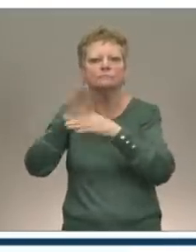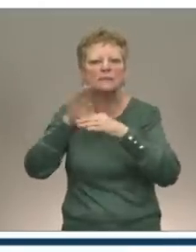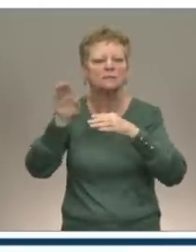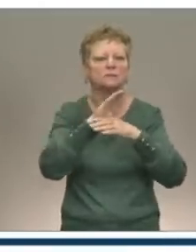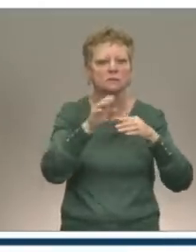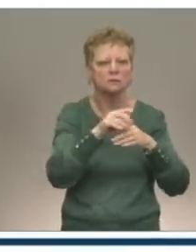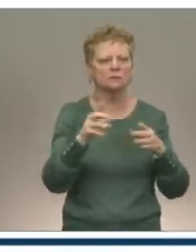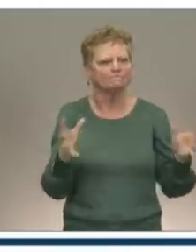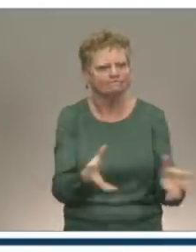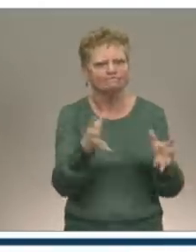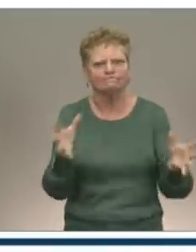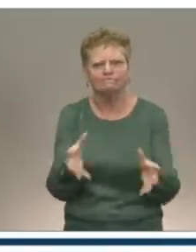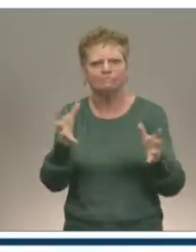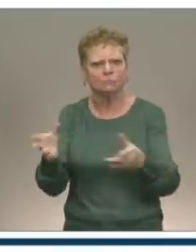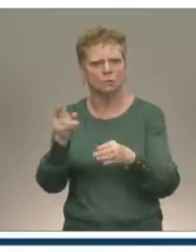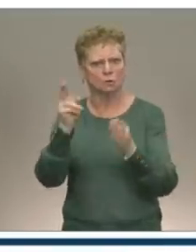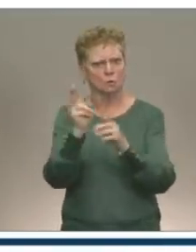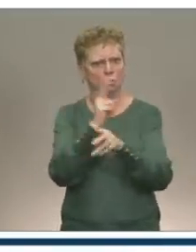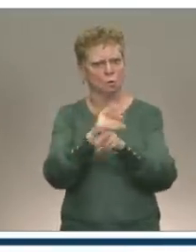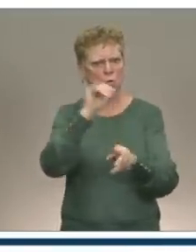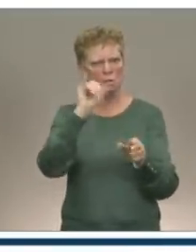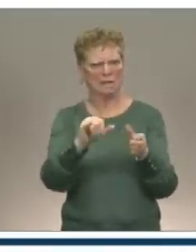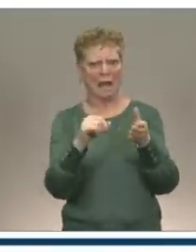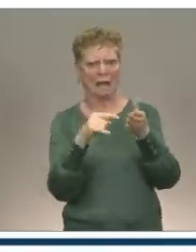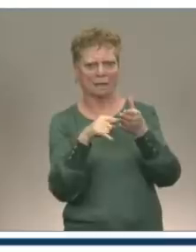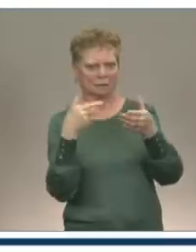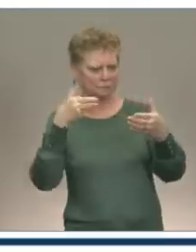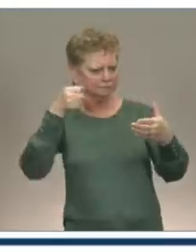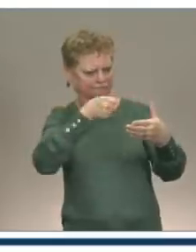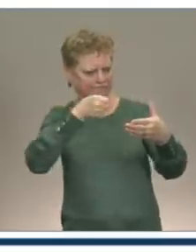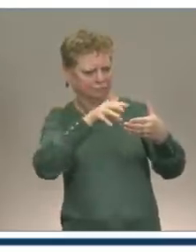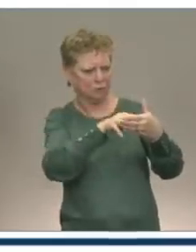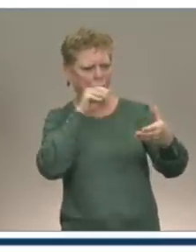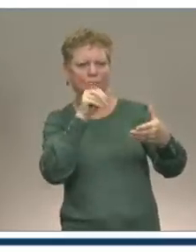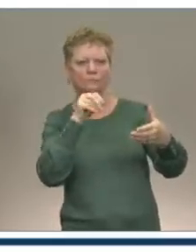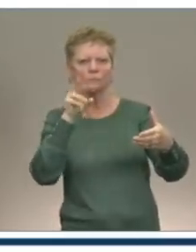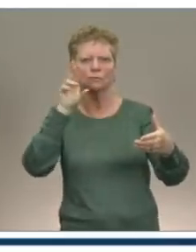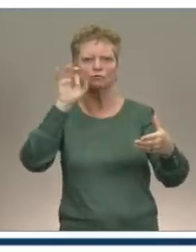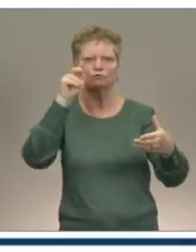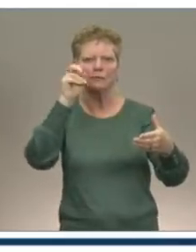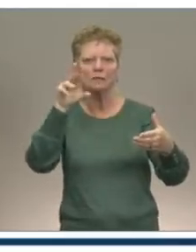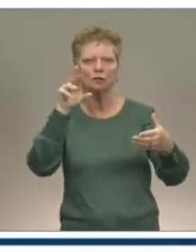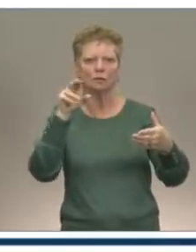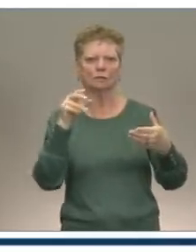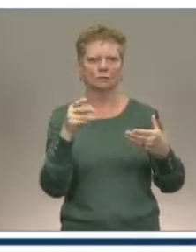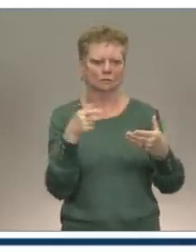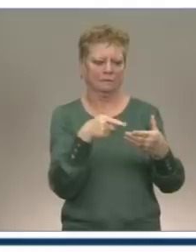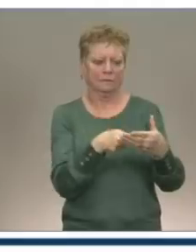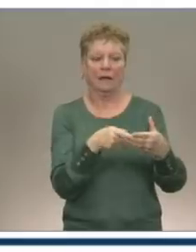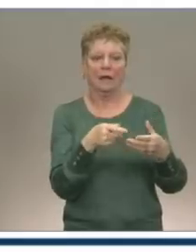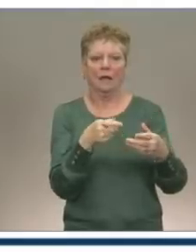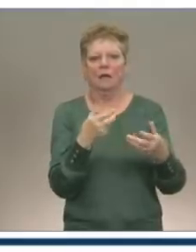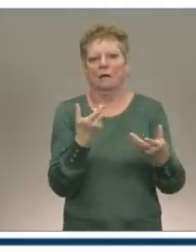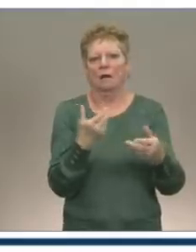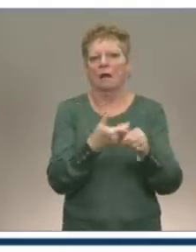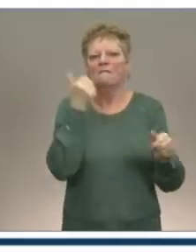actual reader because the reader greatly cuts down on the possibility of having uh having um a false